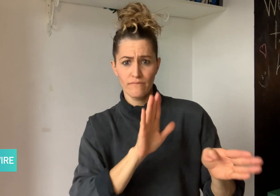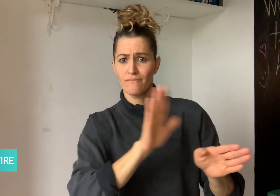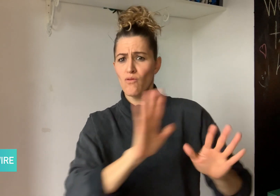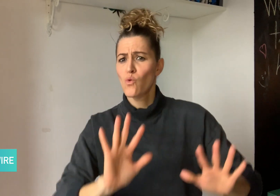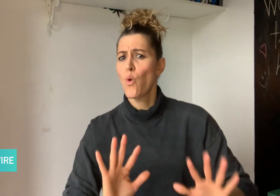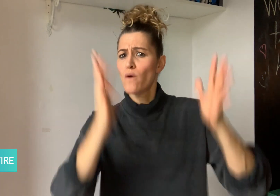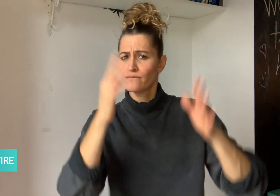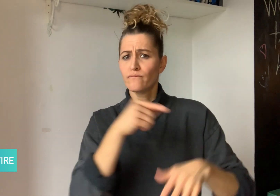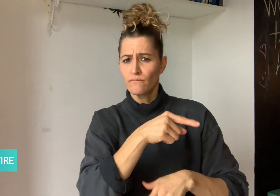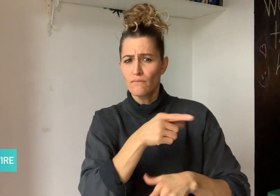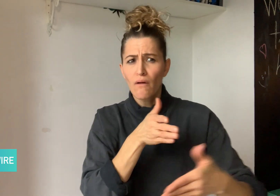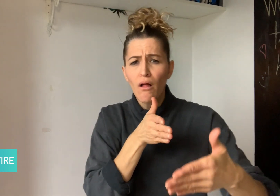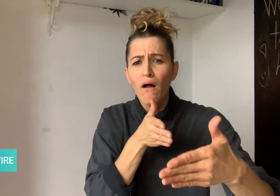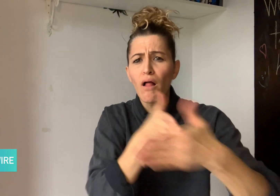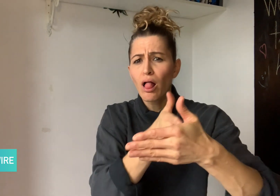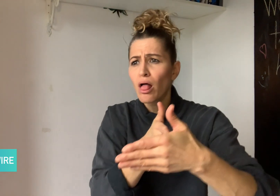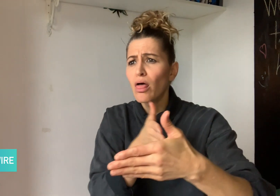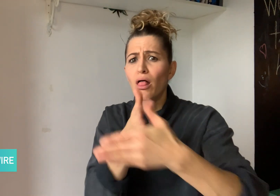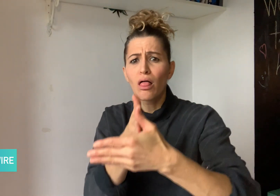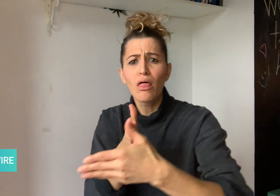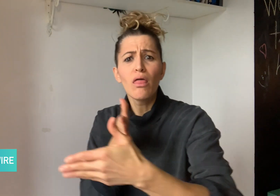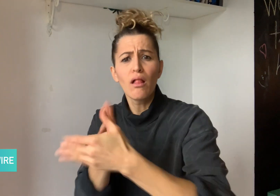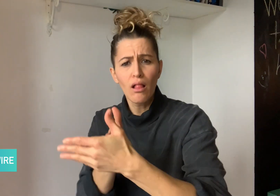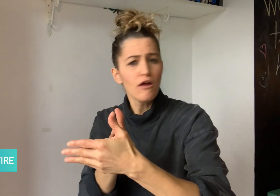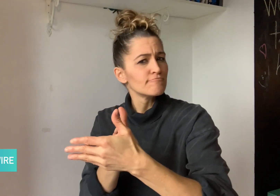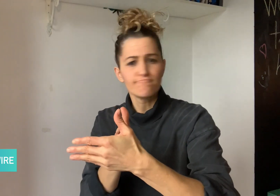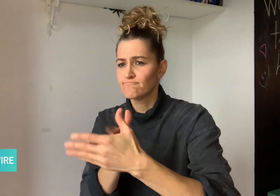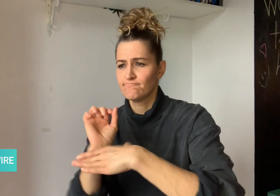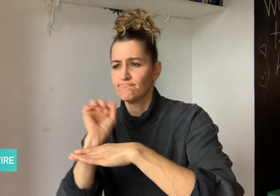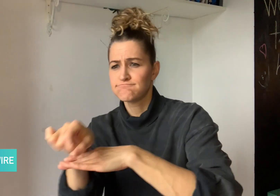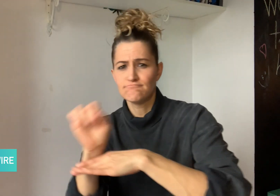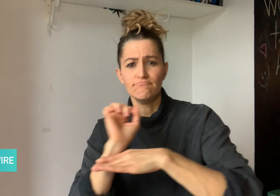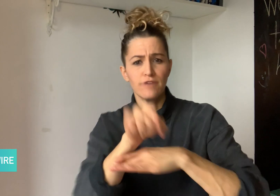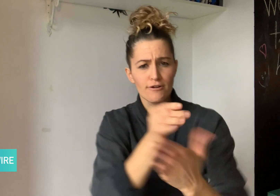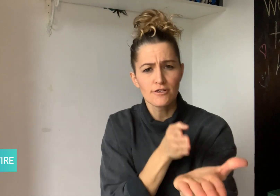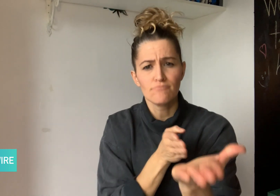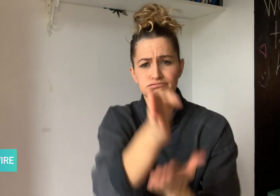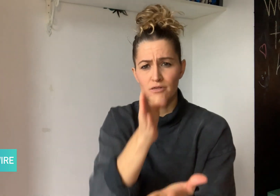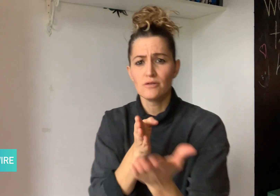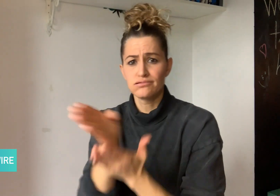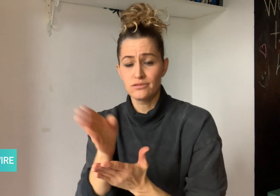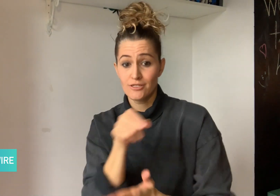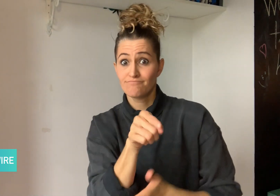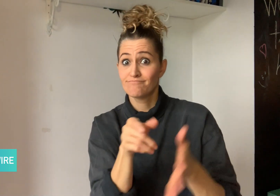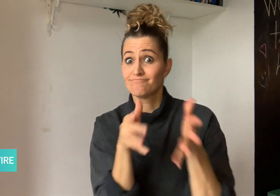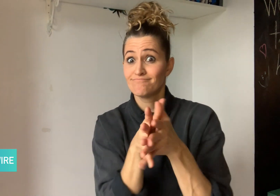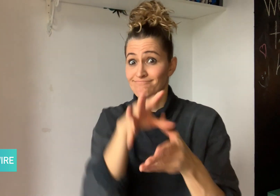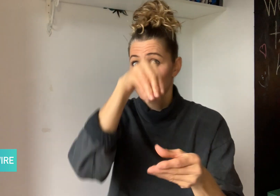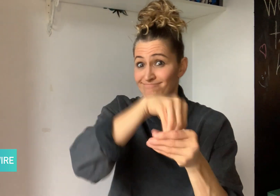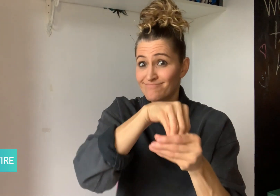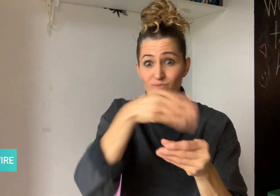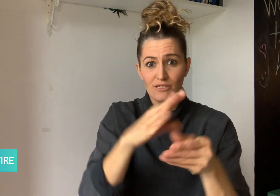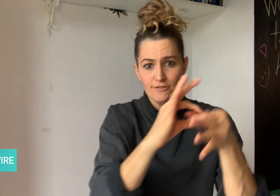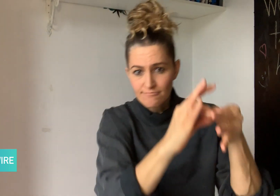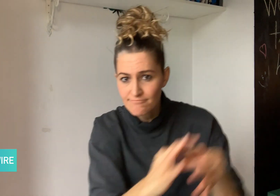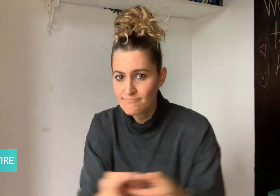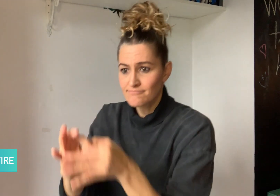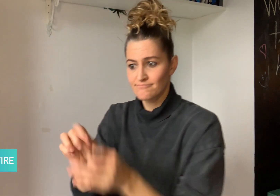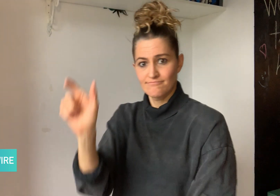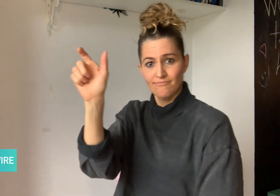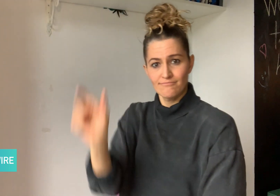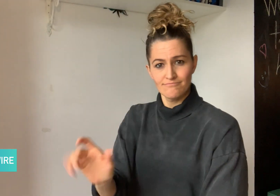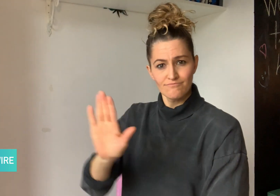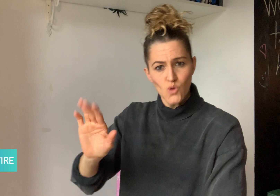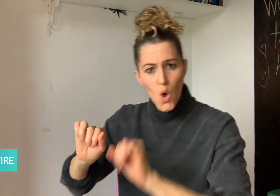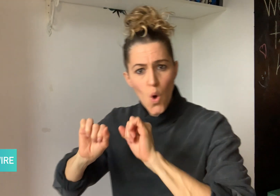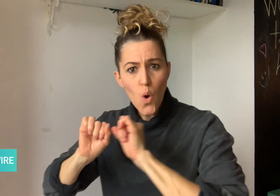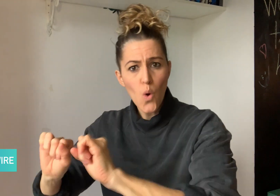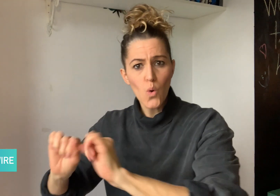The story is based on her own life - Anatha was born Deaf and